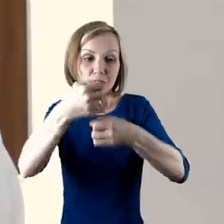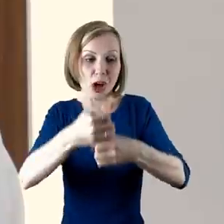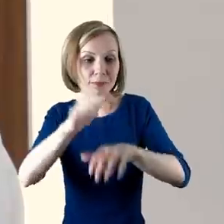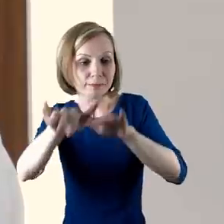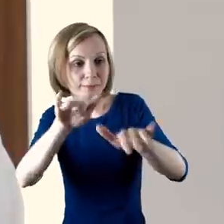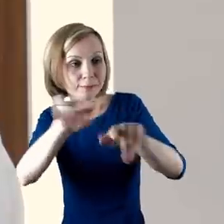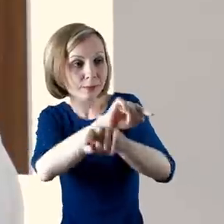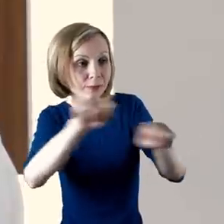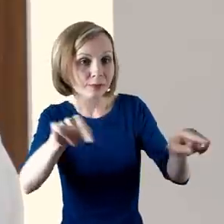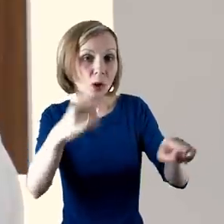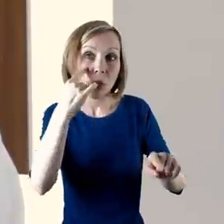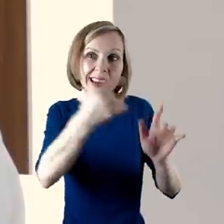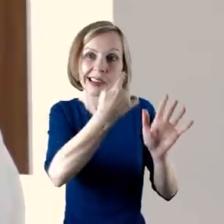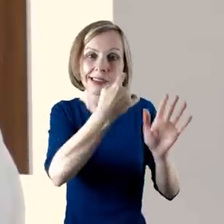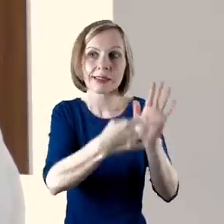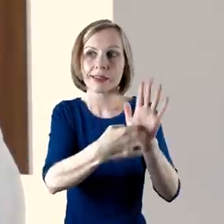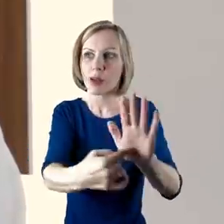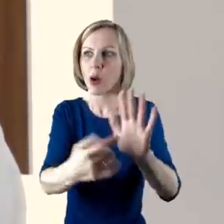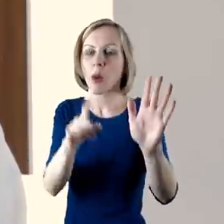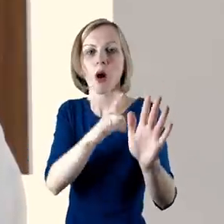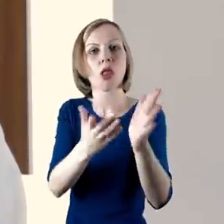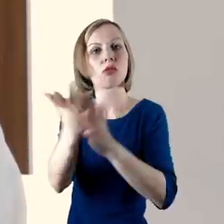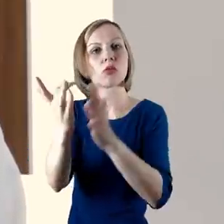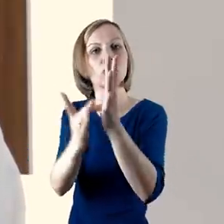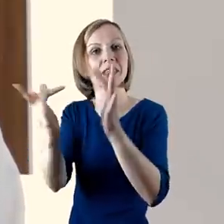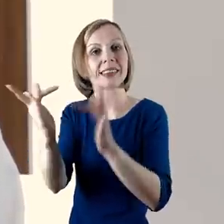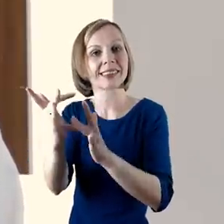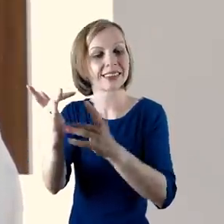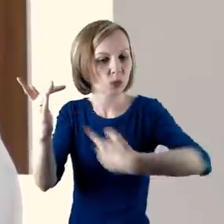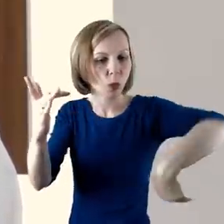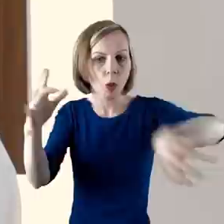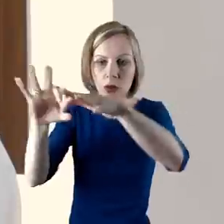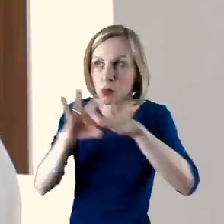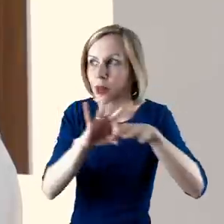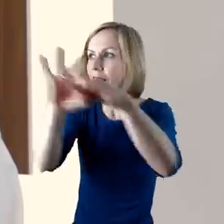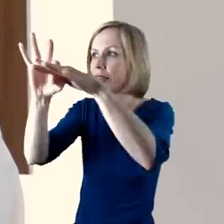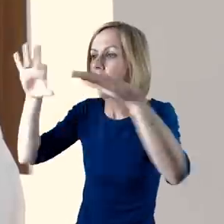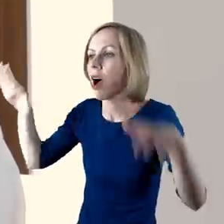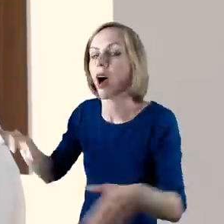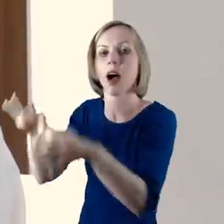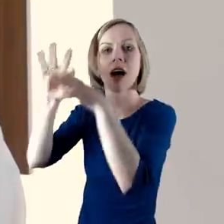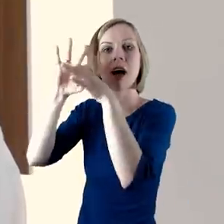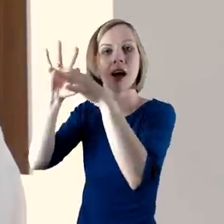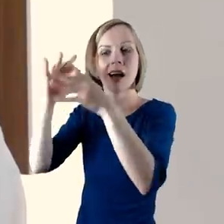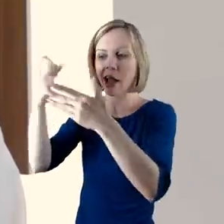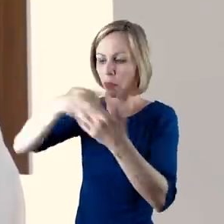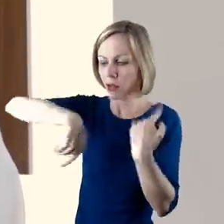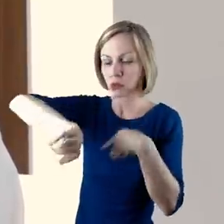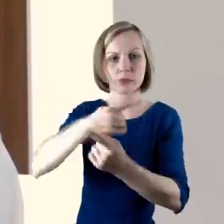that you were in Christ reconciling the world to yourself: help us to proclaim the Good News of your love,